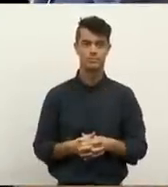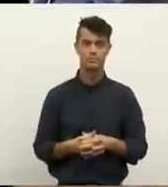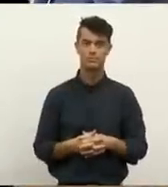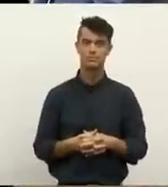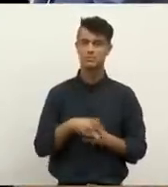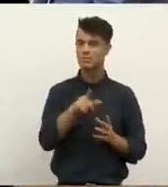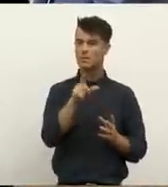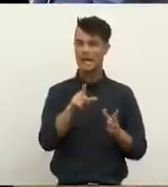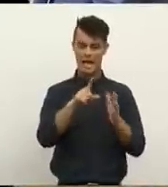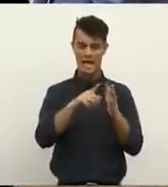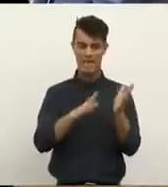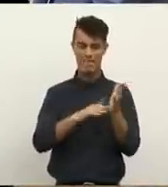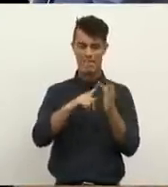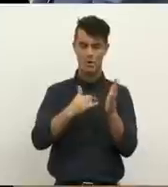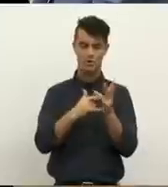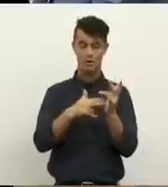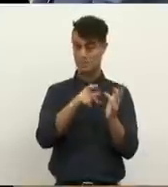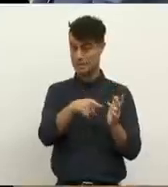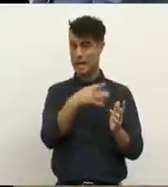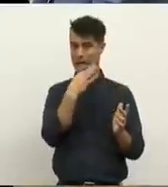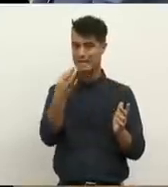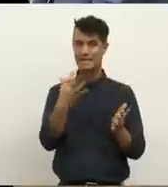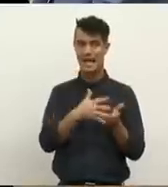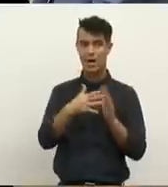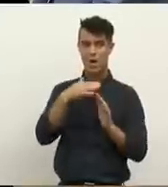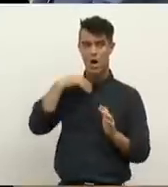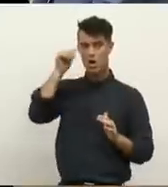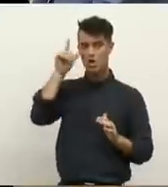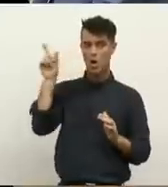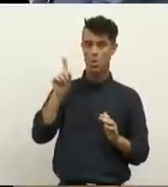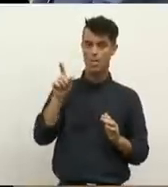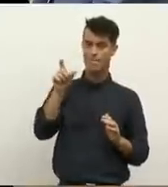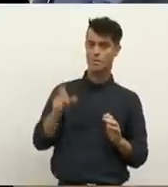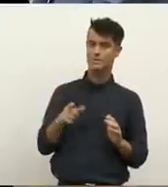Emerson asked, "How do I know what sort of prescriber I need